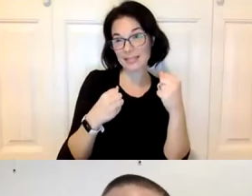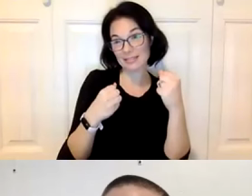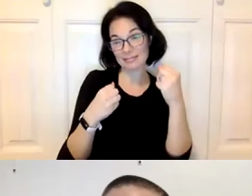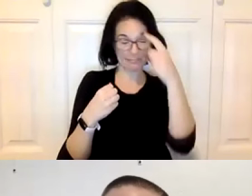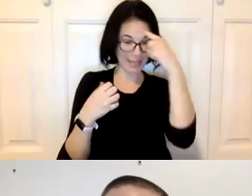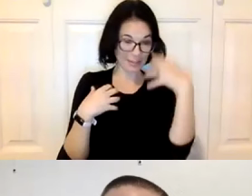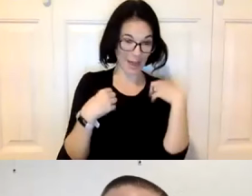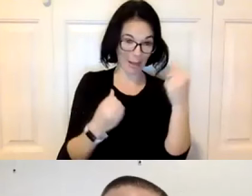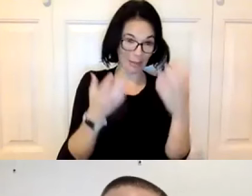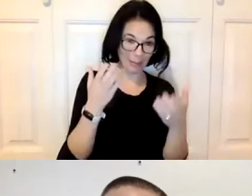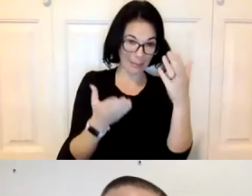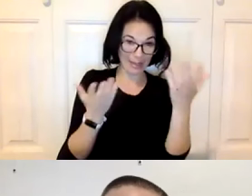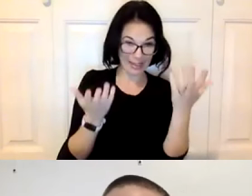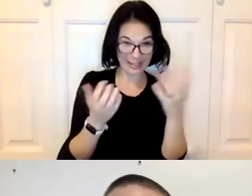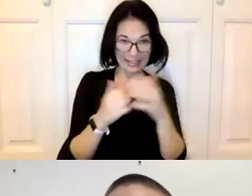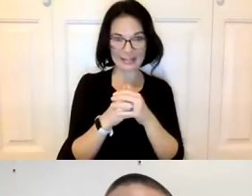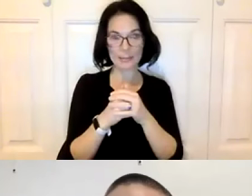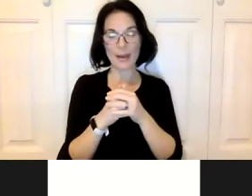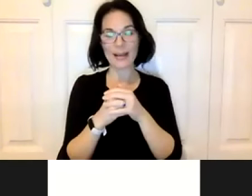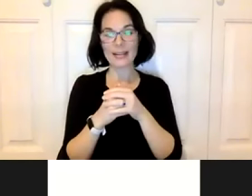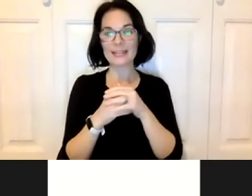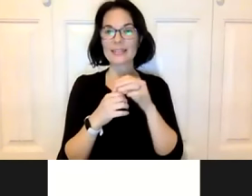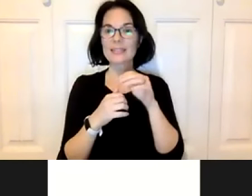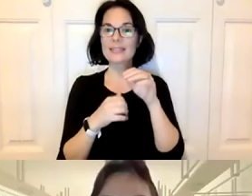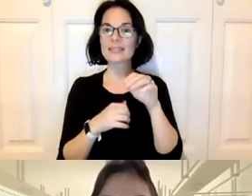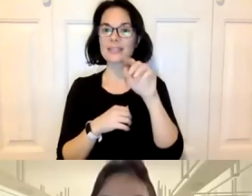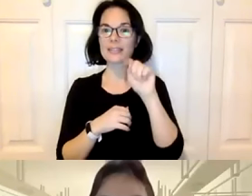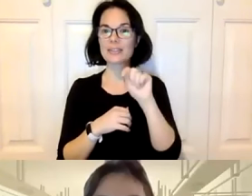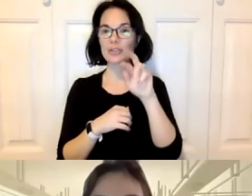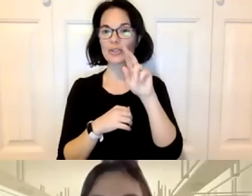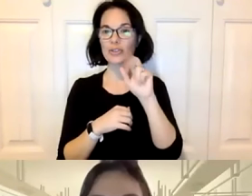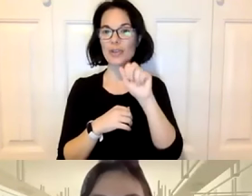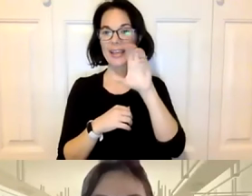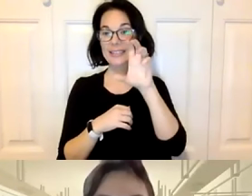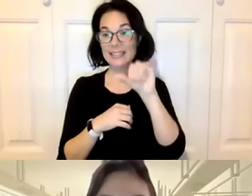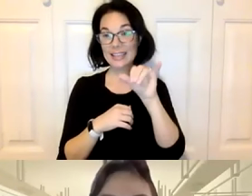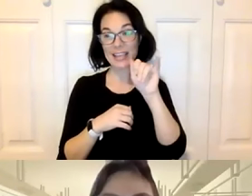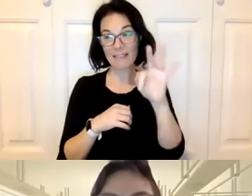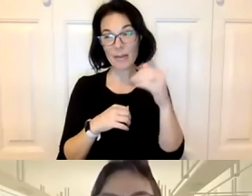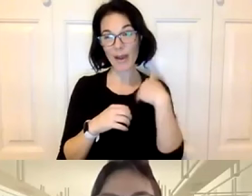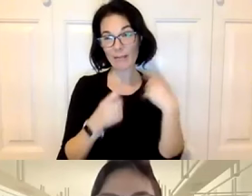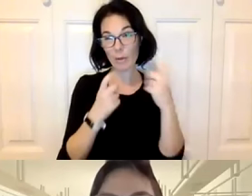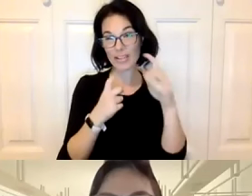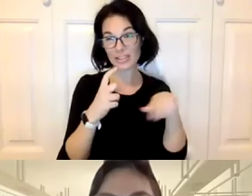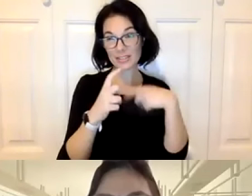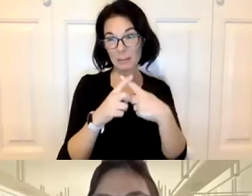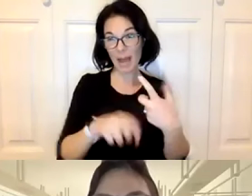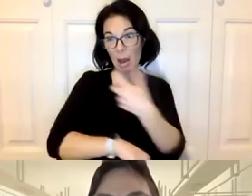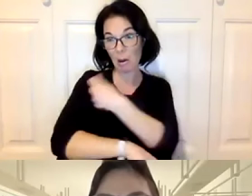And if you have any questions about the vaccine, you can ask me right now or after in the Q&A.